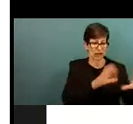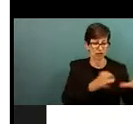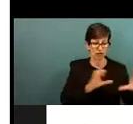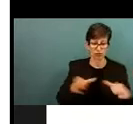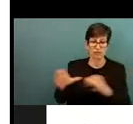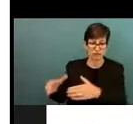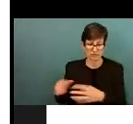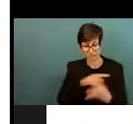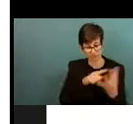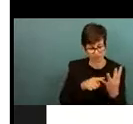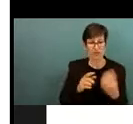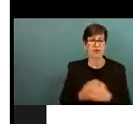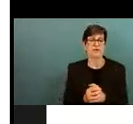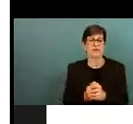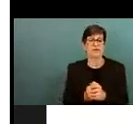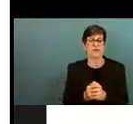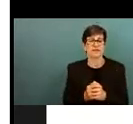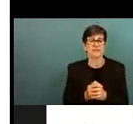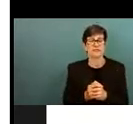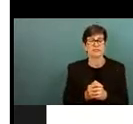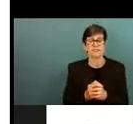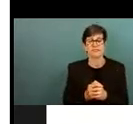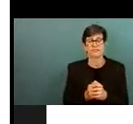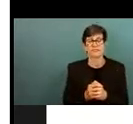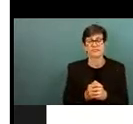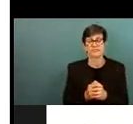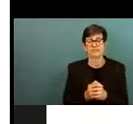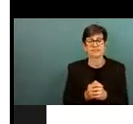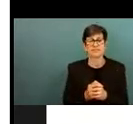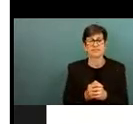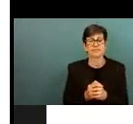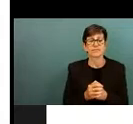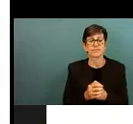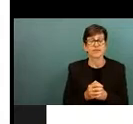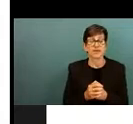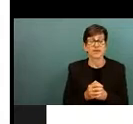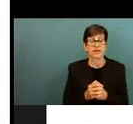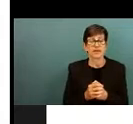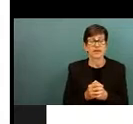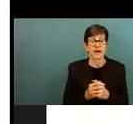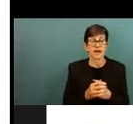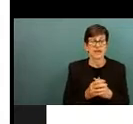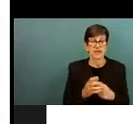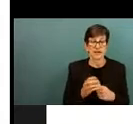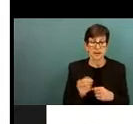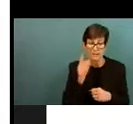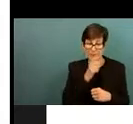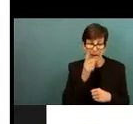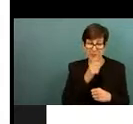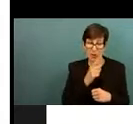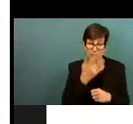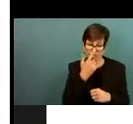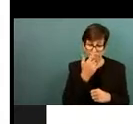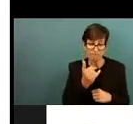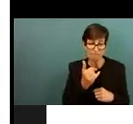So we're seeing the population across a spectrum from the highly excluded to the highly included.